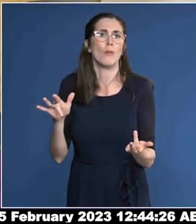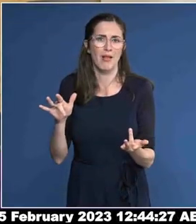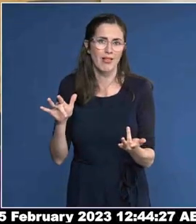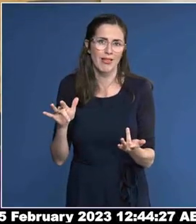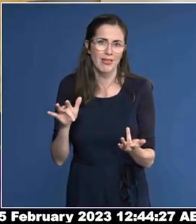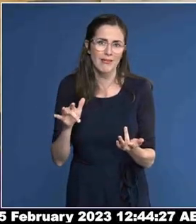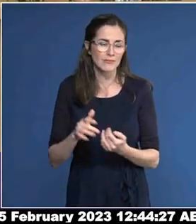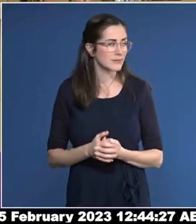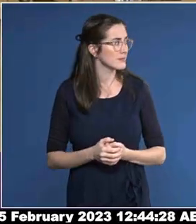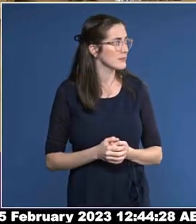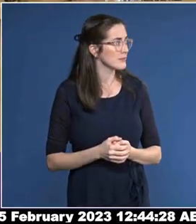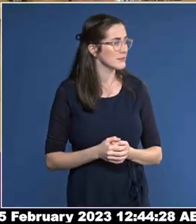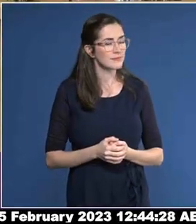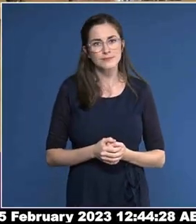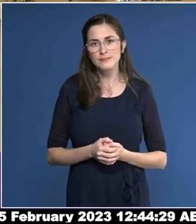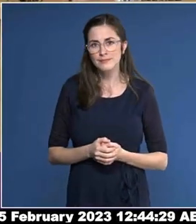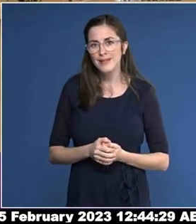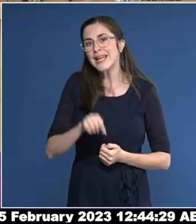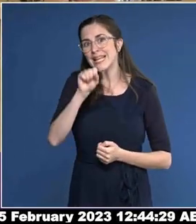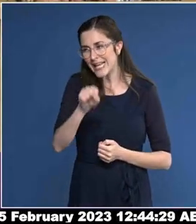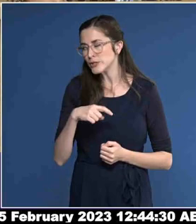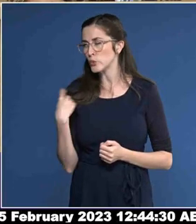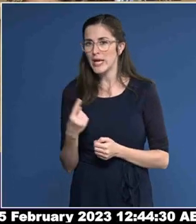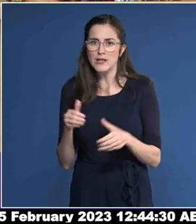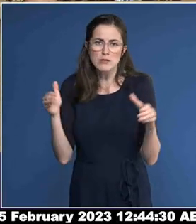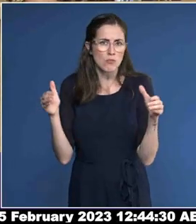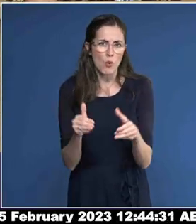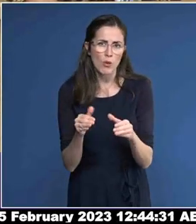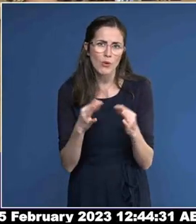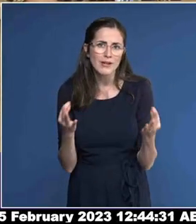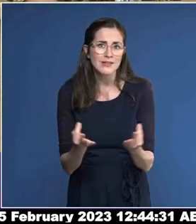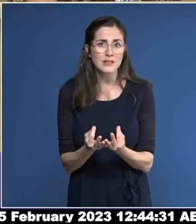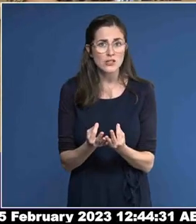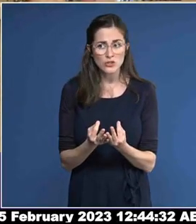I don't want to use it as an excuse that we are small that we don't have those systems and processes in place.